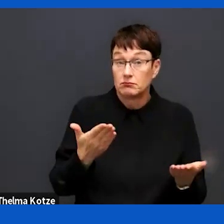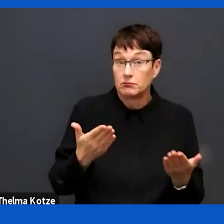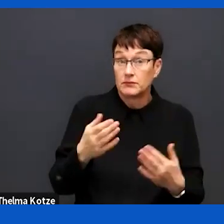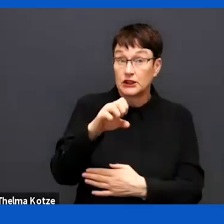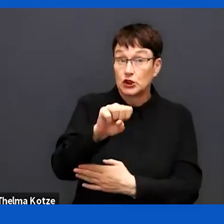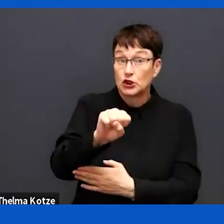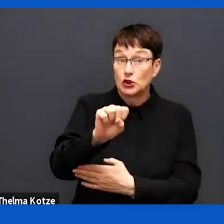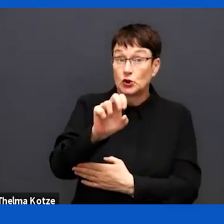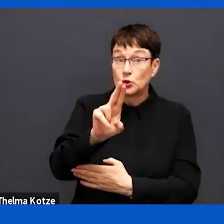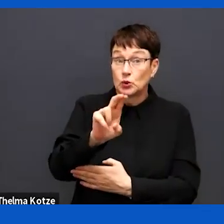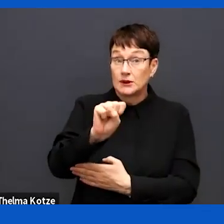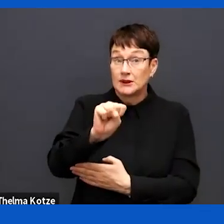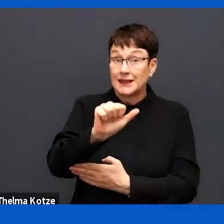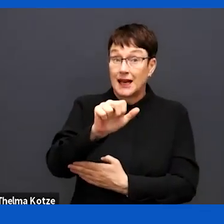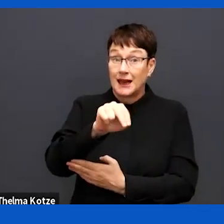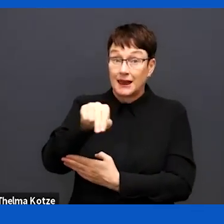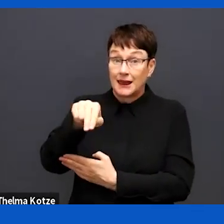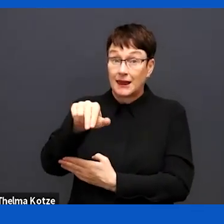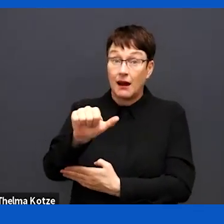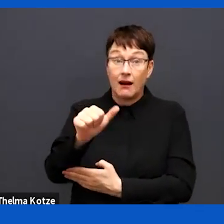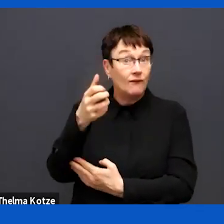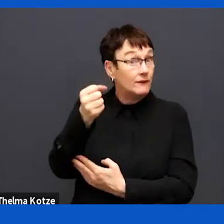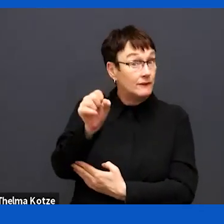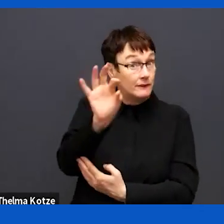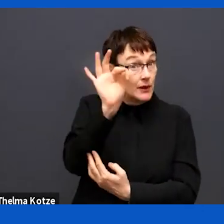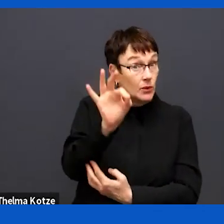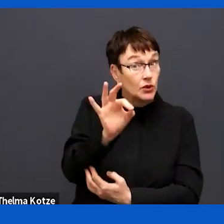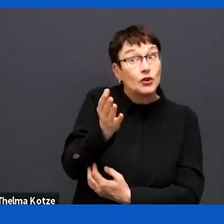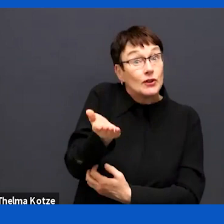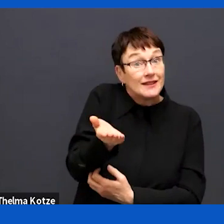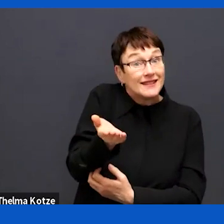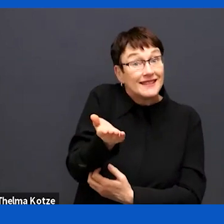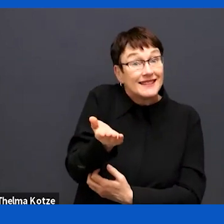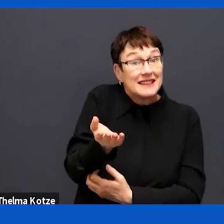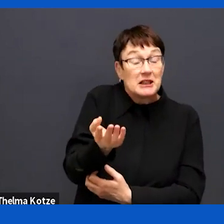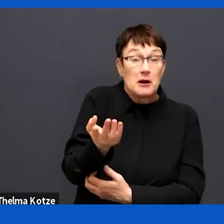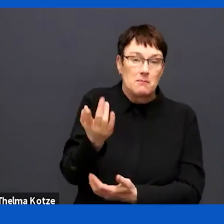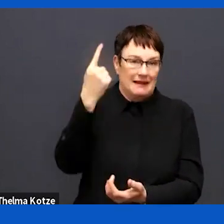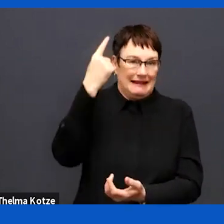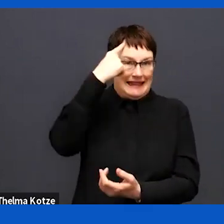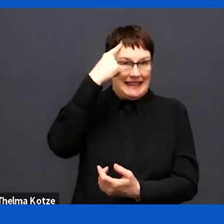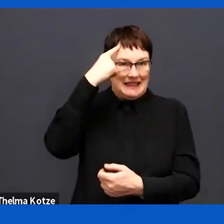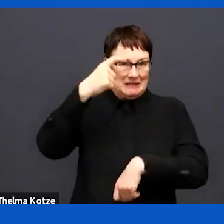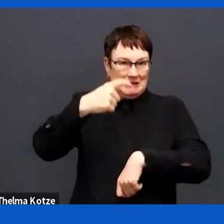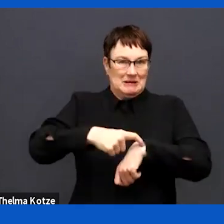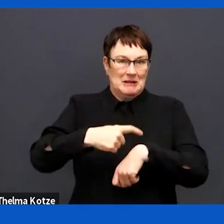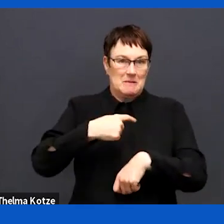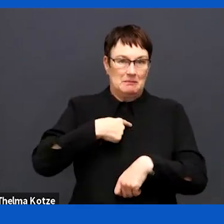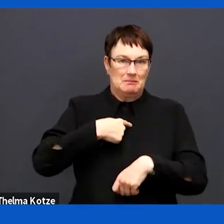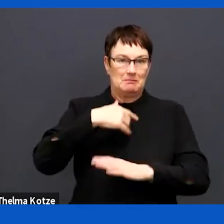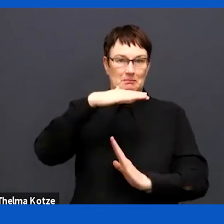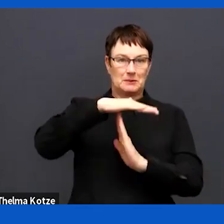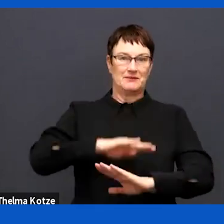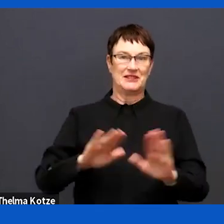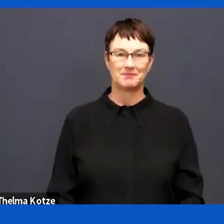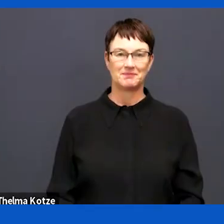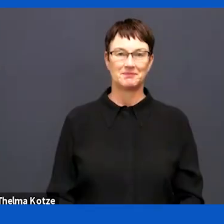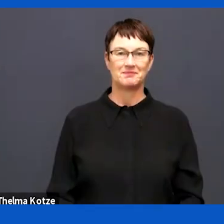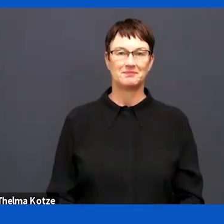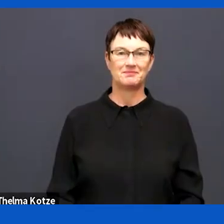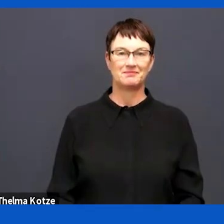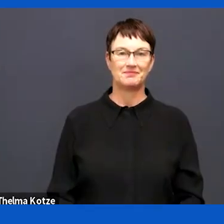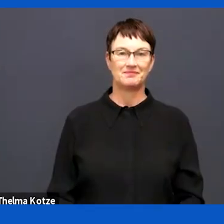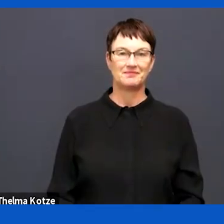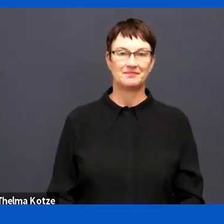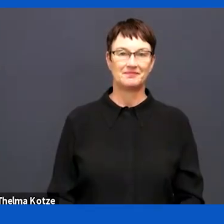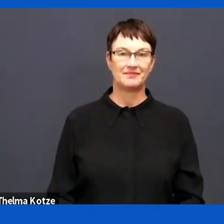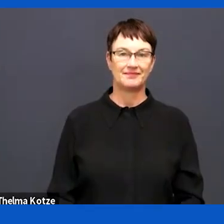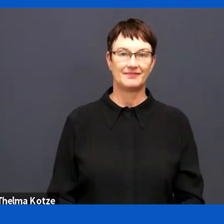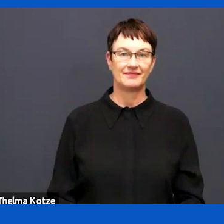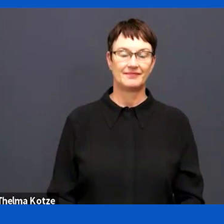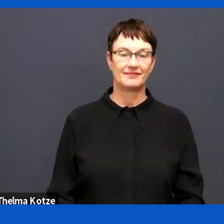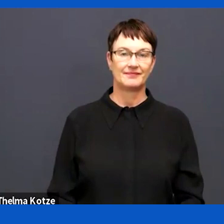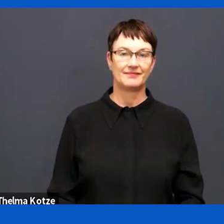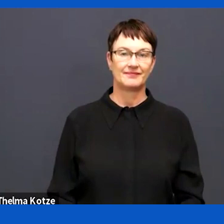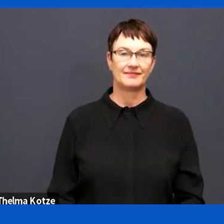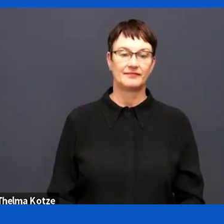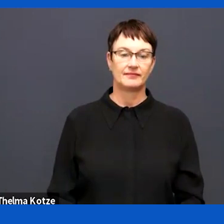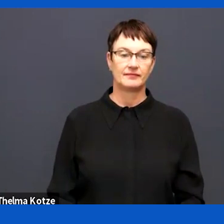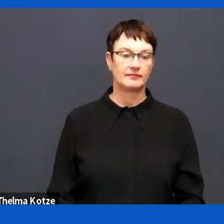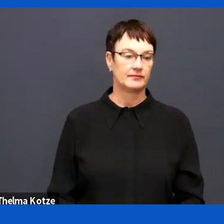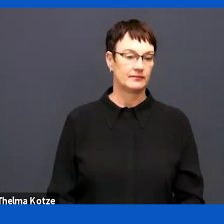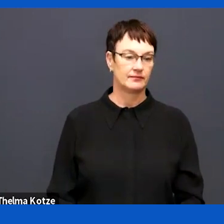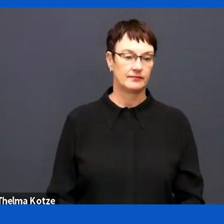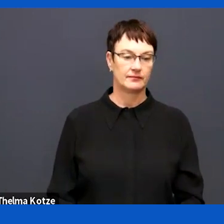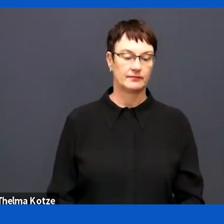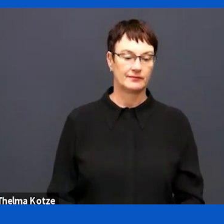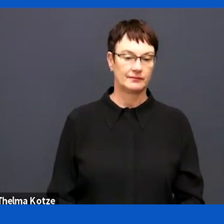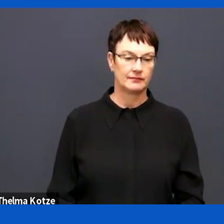time for question. Or I think my time is gone. >> ROBERTO SCANO: There was a question that was